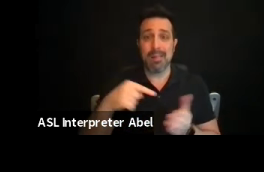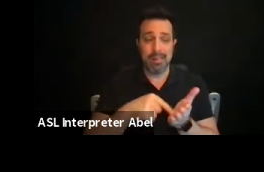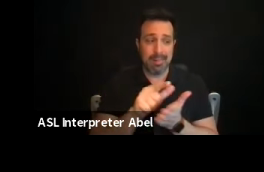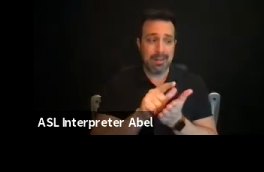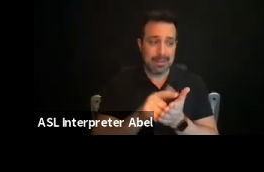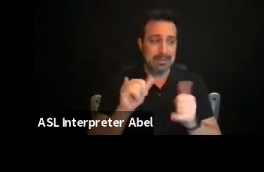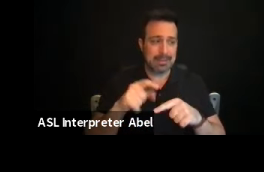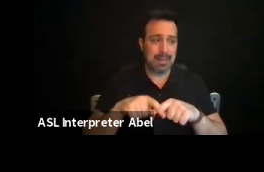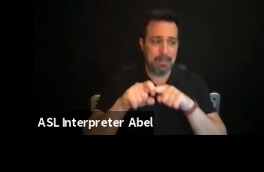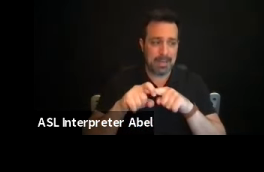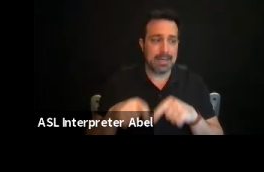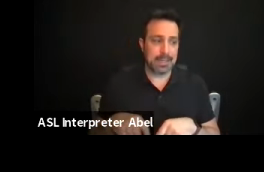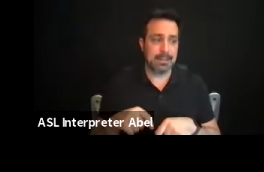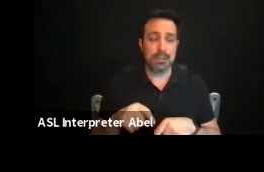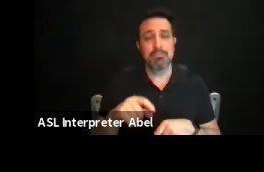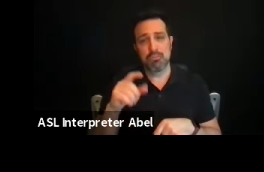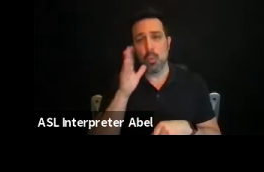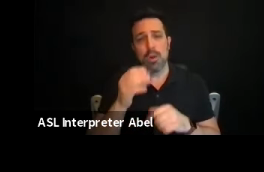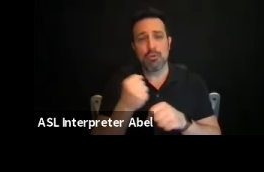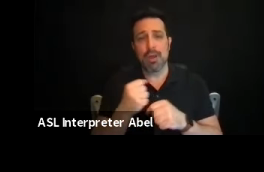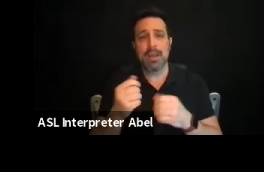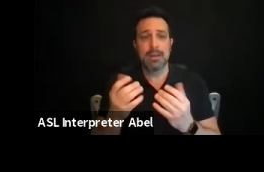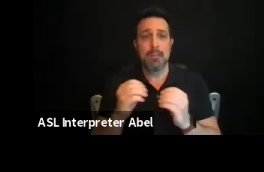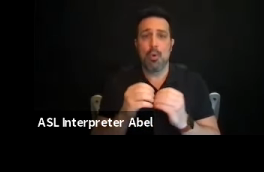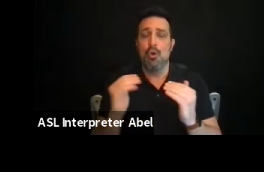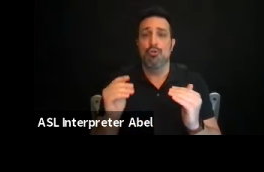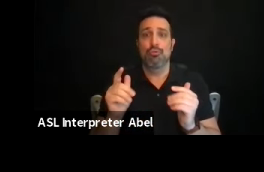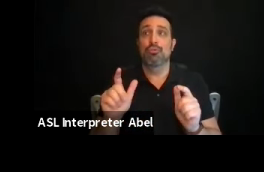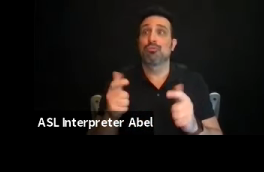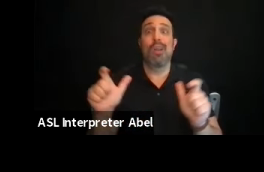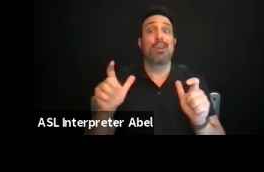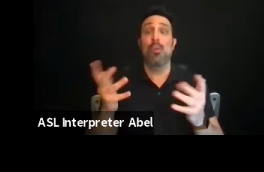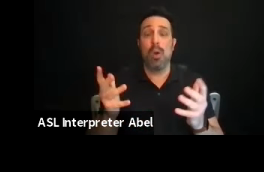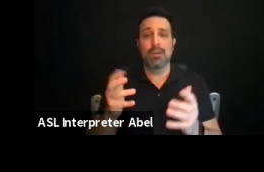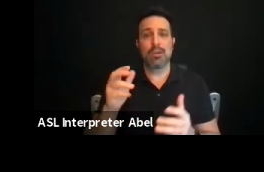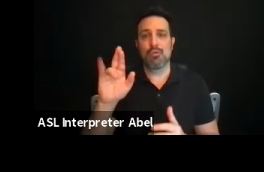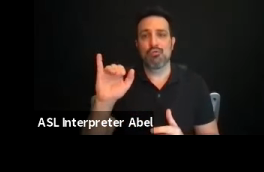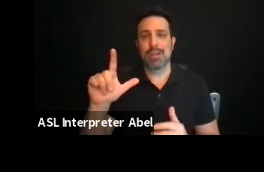centers the health care needs of Oregonians when health care systems are merged. Several bills are pending